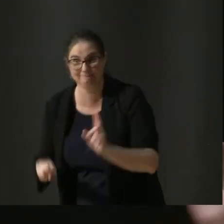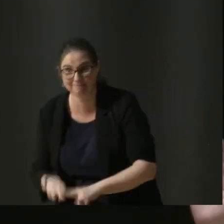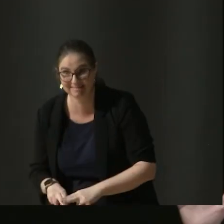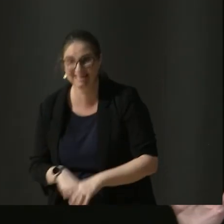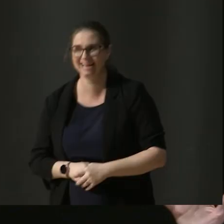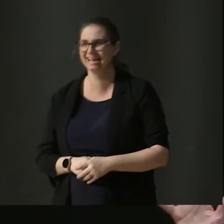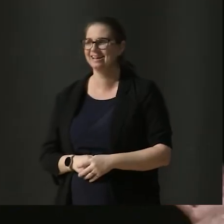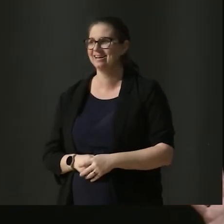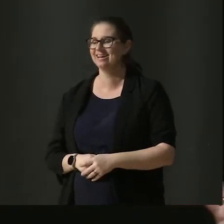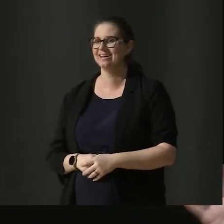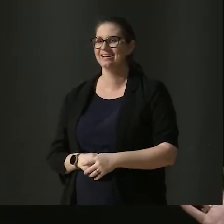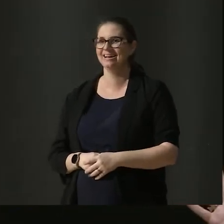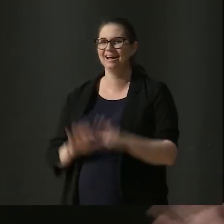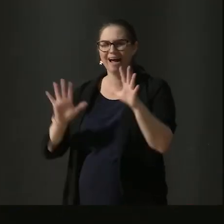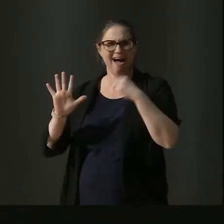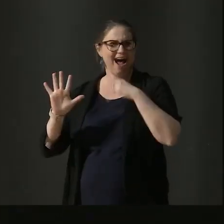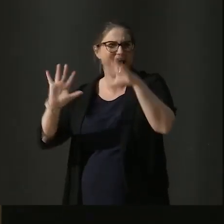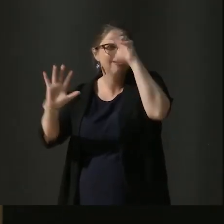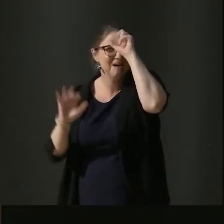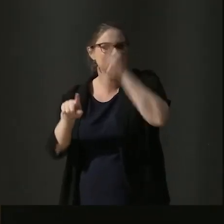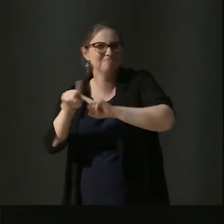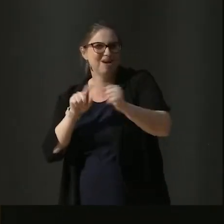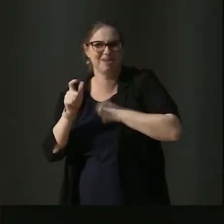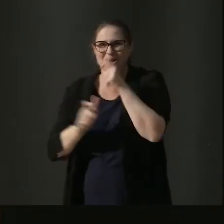I remembered most of my words.